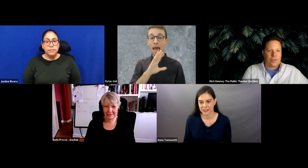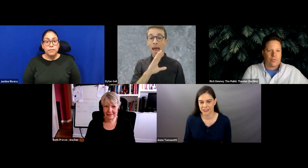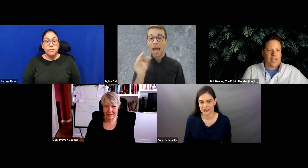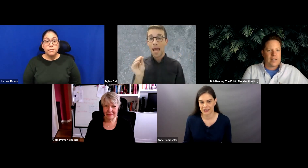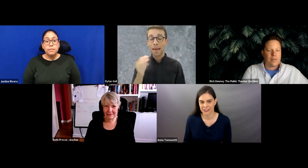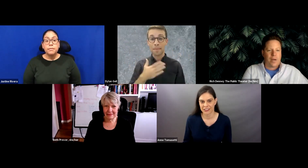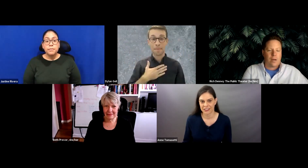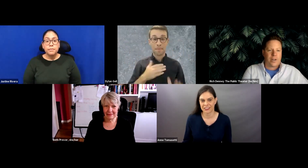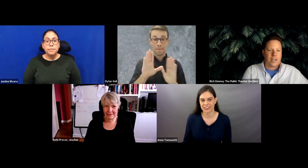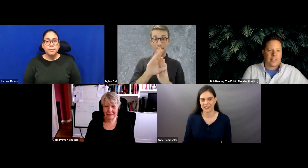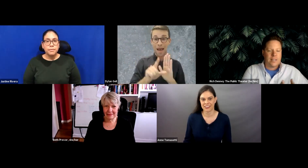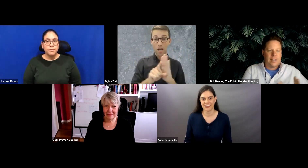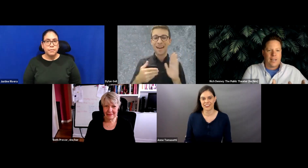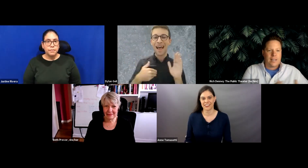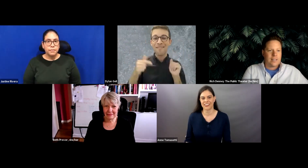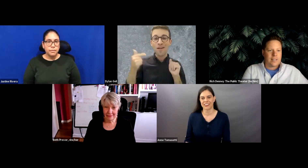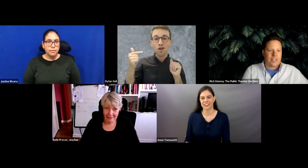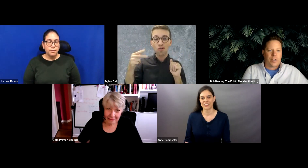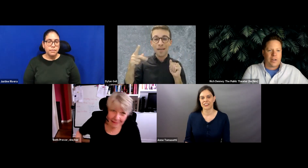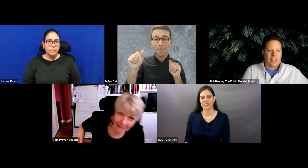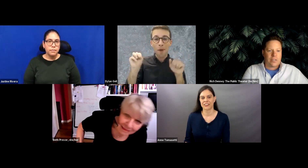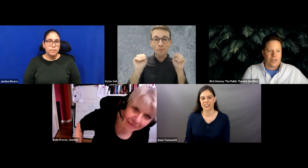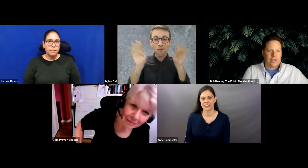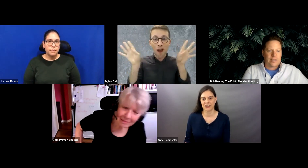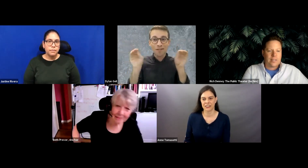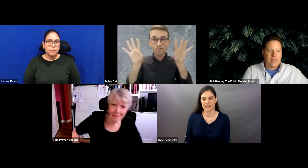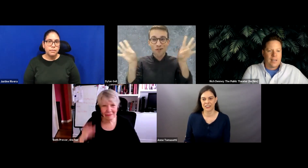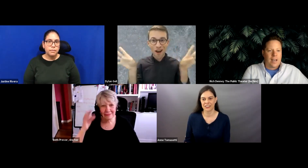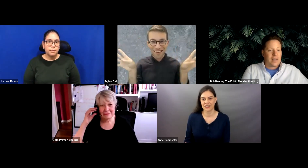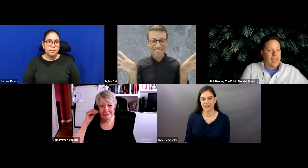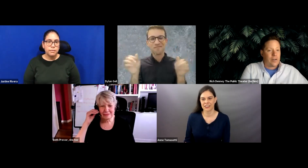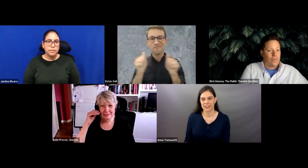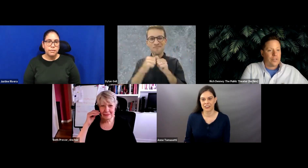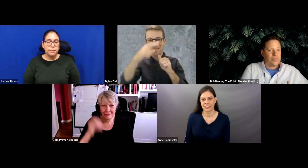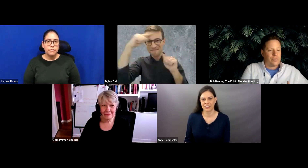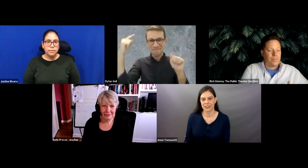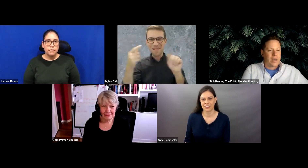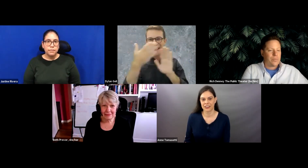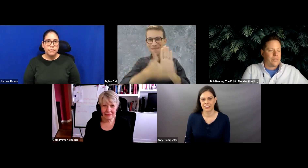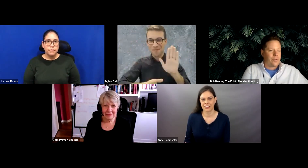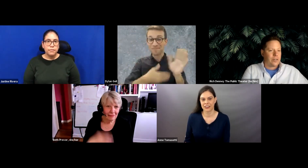green palm fronds disappearing into the darkness. I'm going to hand it over to Beth Prevor.